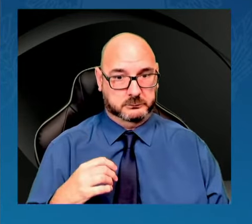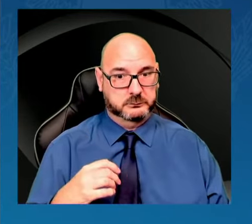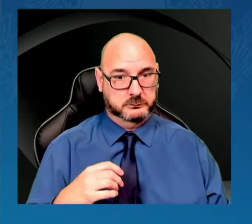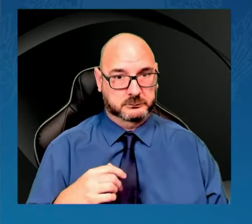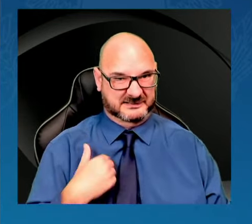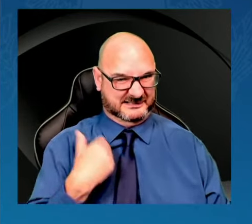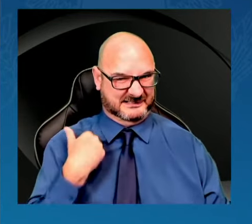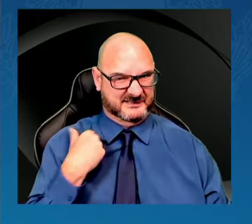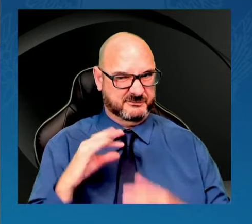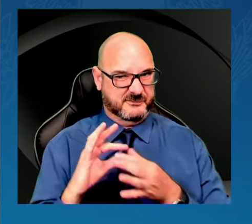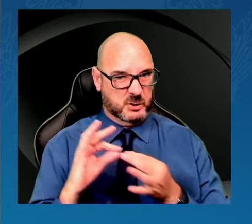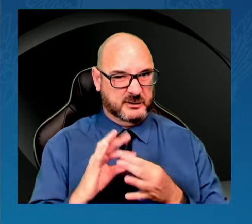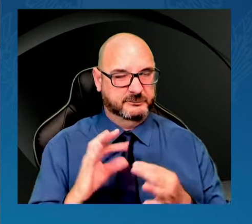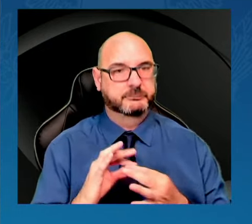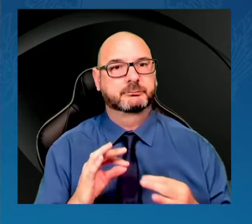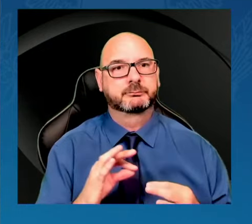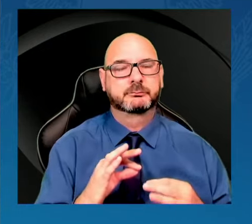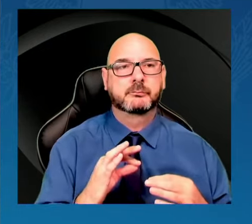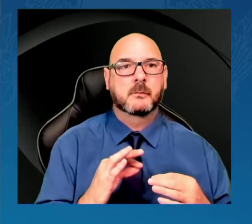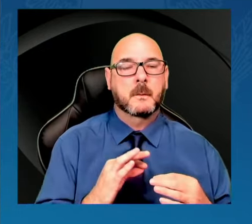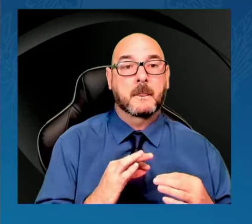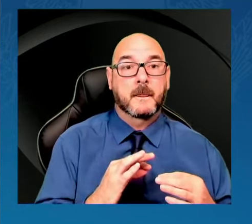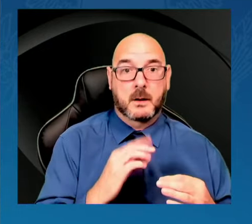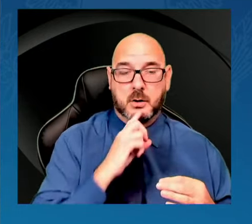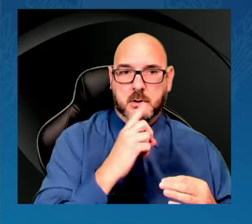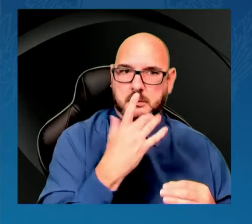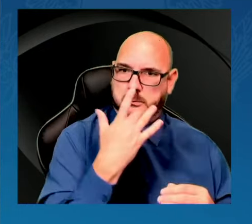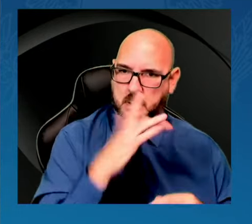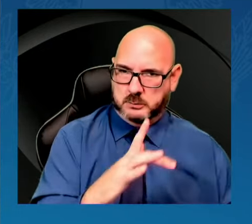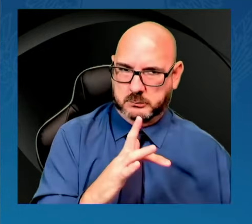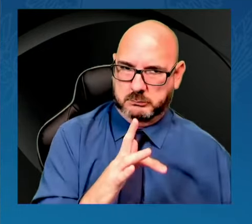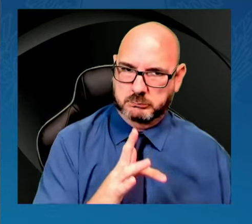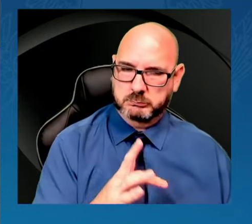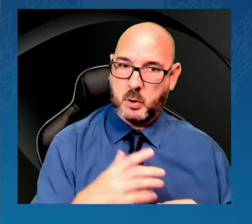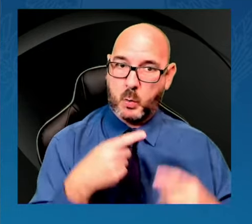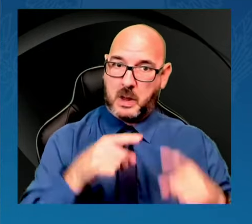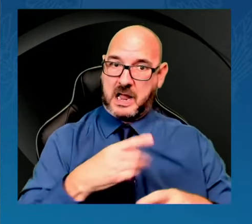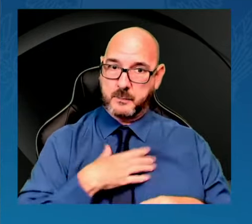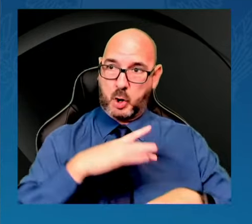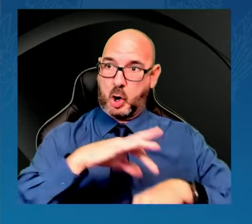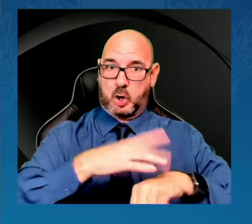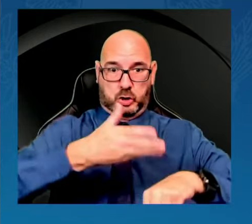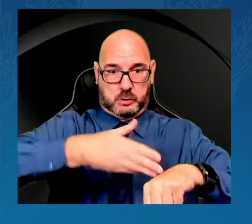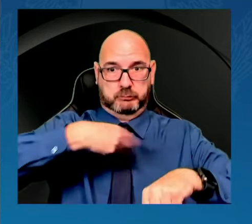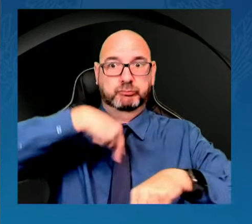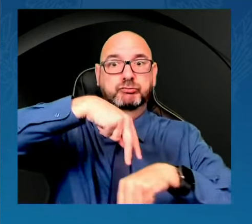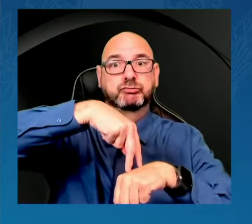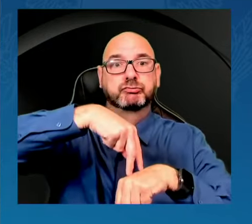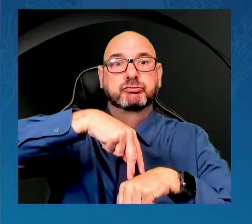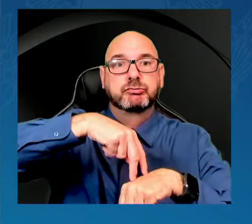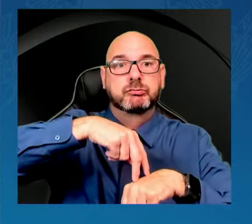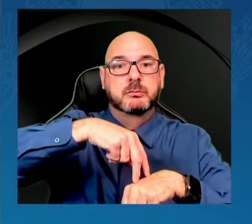from time to time, while on Earth --